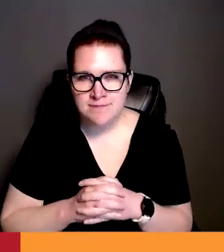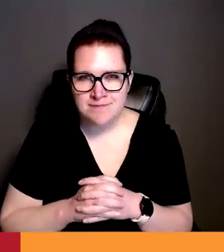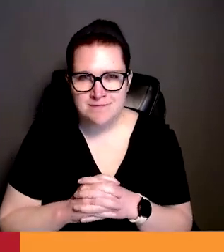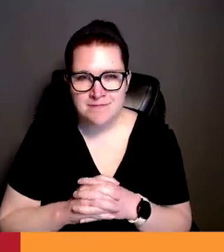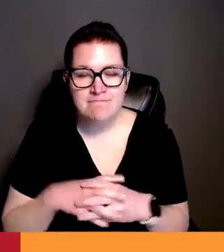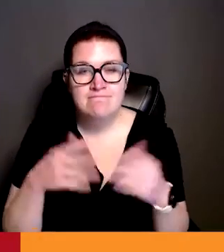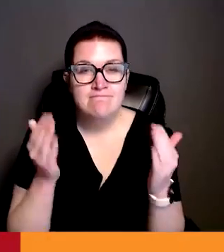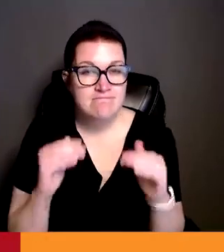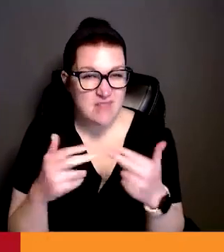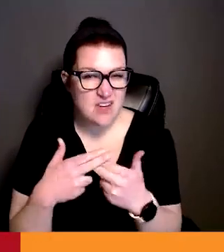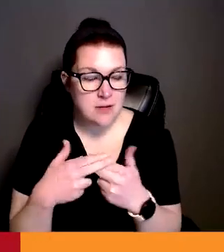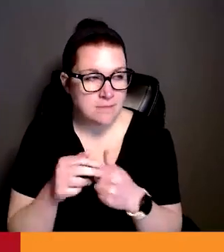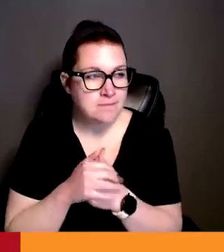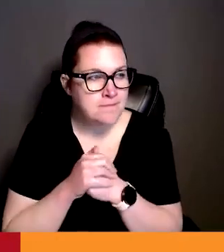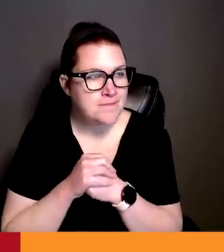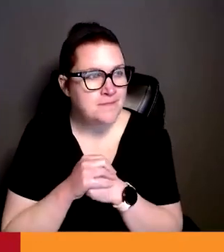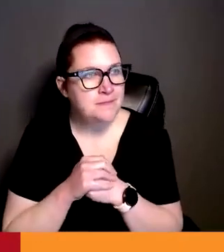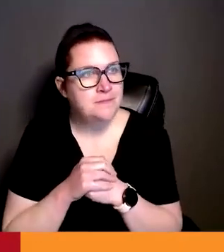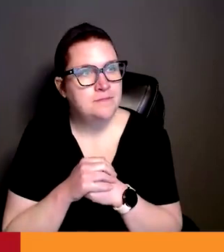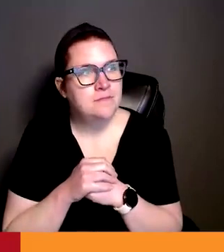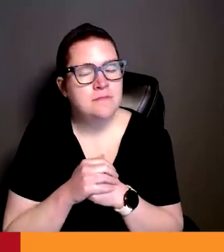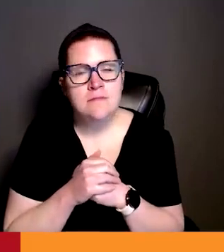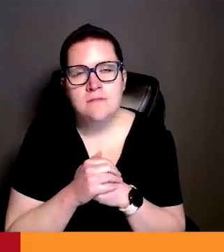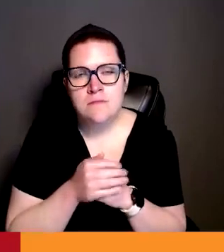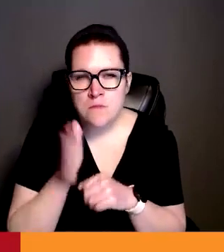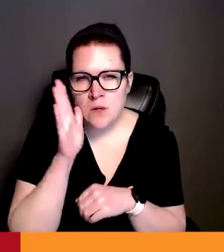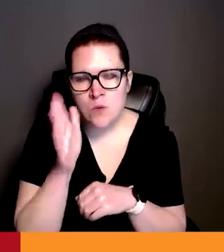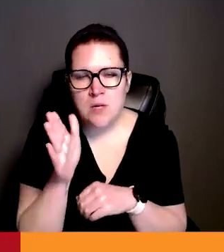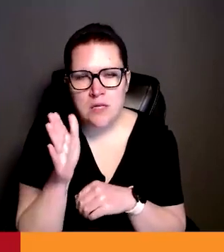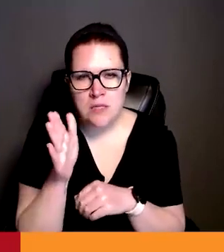The next slide. I'm going to transition to, Jennifer Johnson.